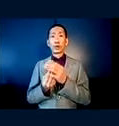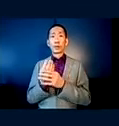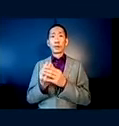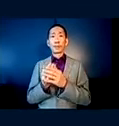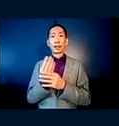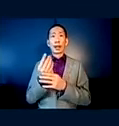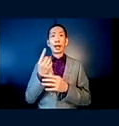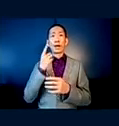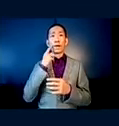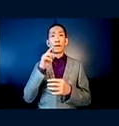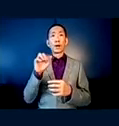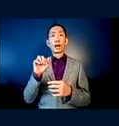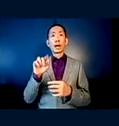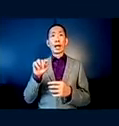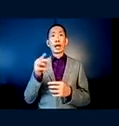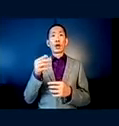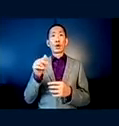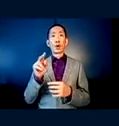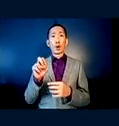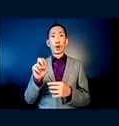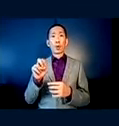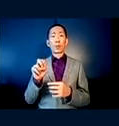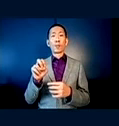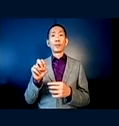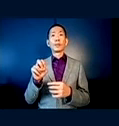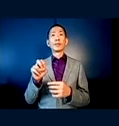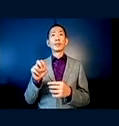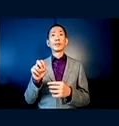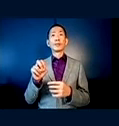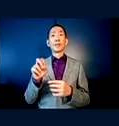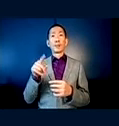NEW PLANT FORMS FOR AT-HOME AND